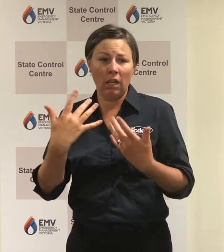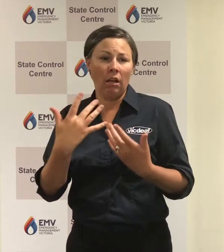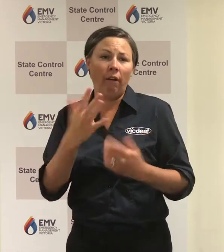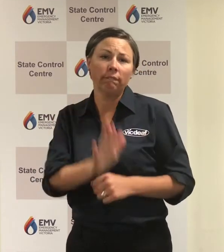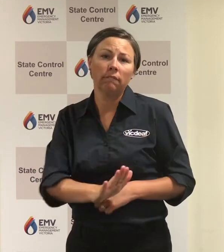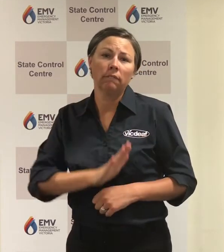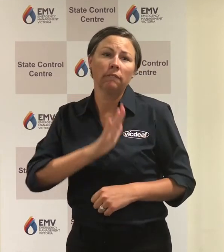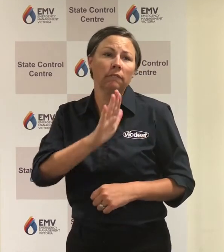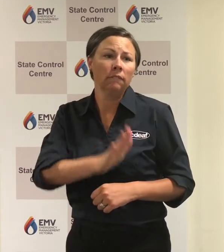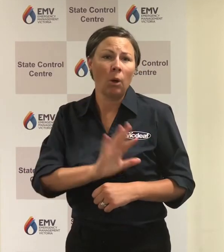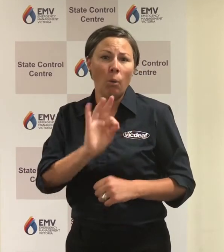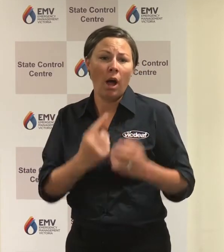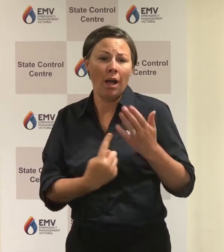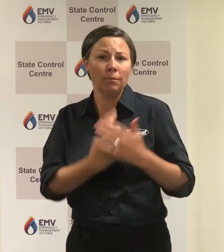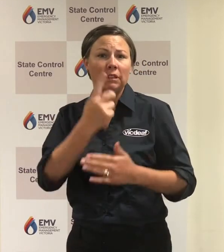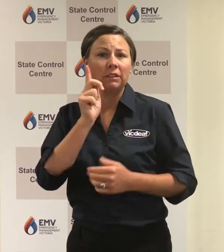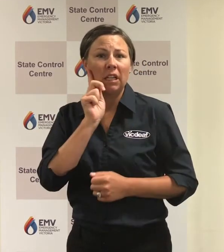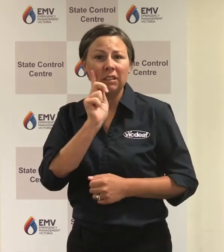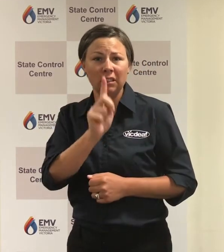who went through this experience.